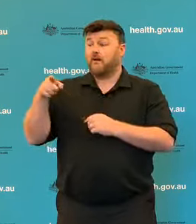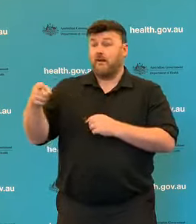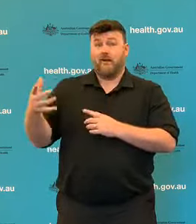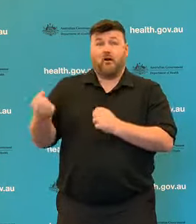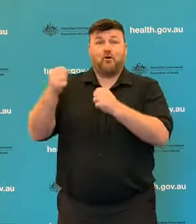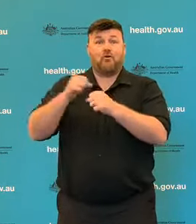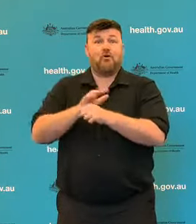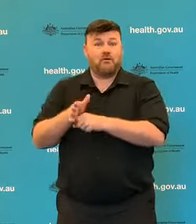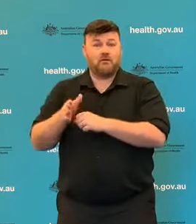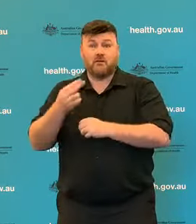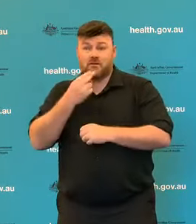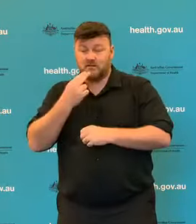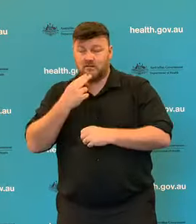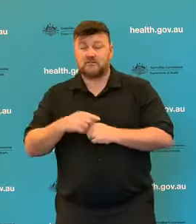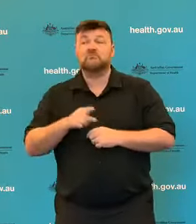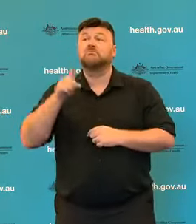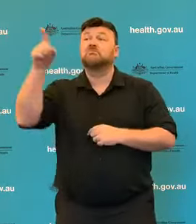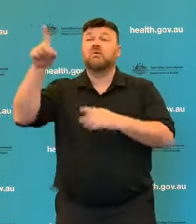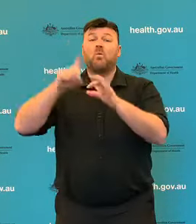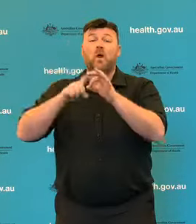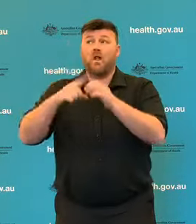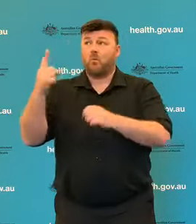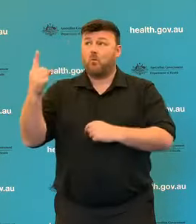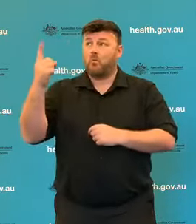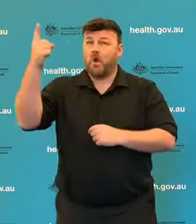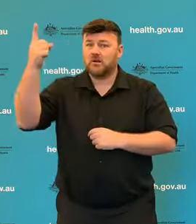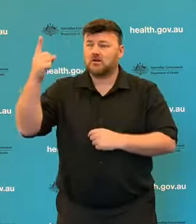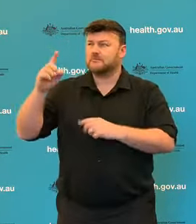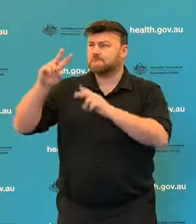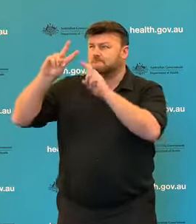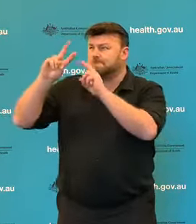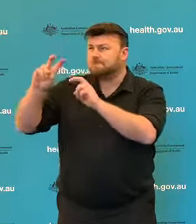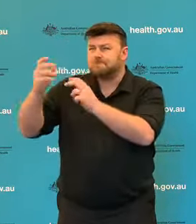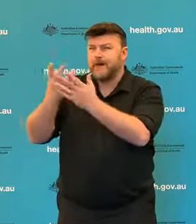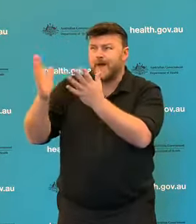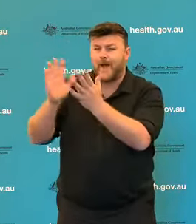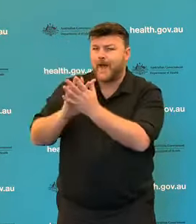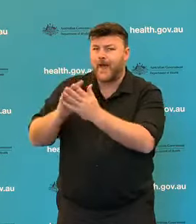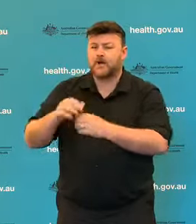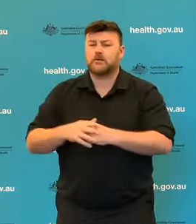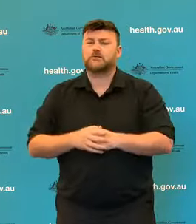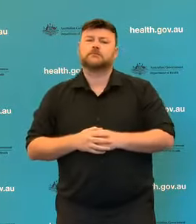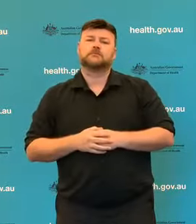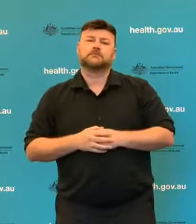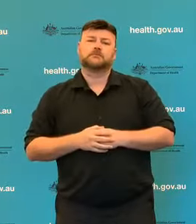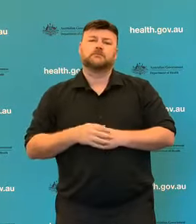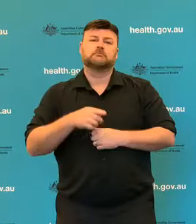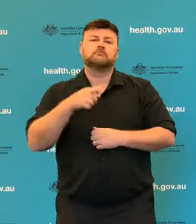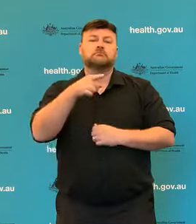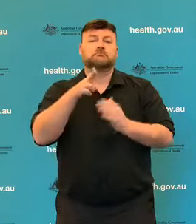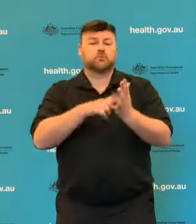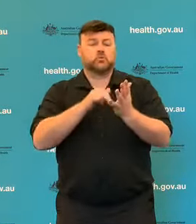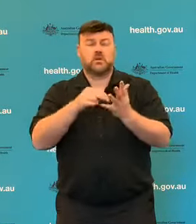reported case in Queensland and that is currently under investigation. Five new reported cases in New South Wales,